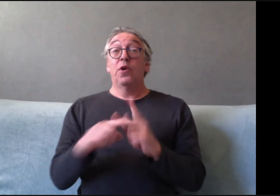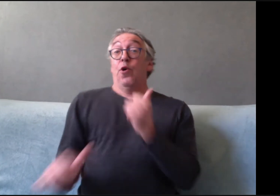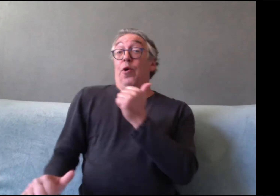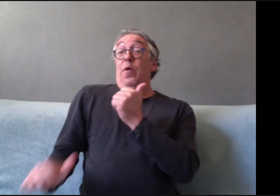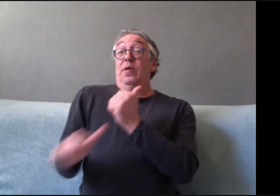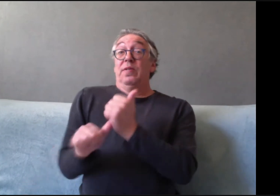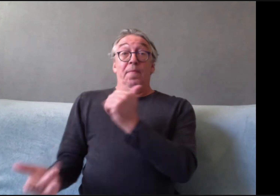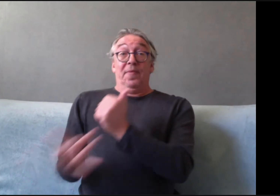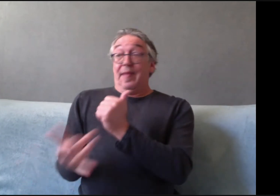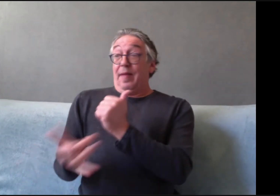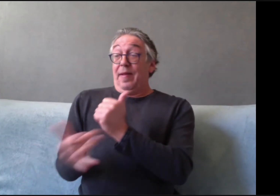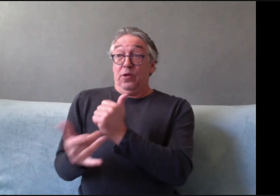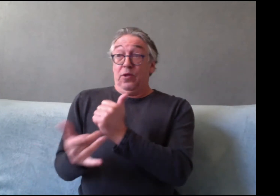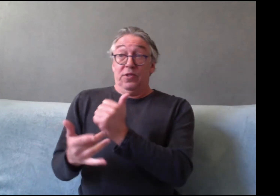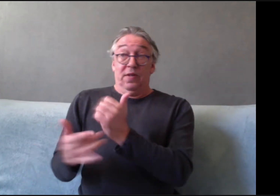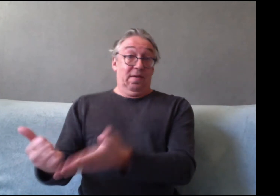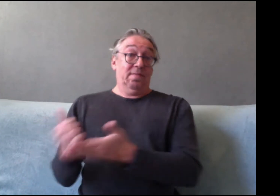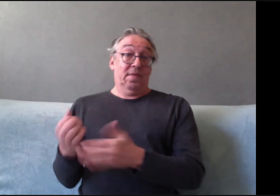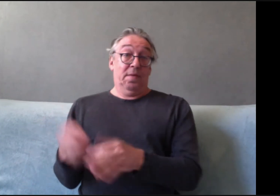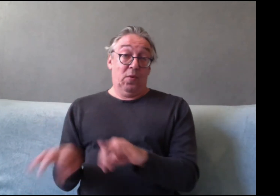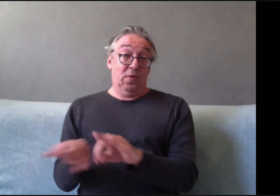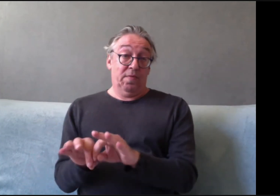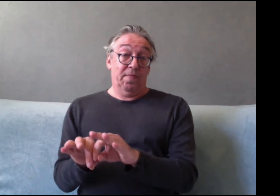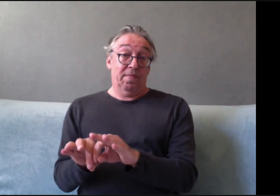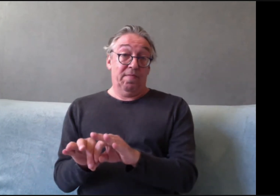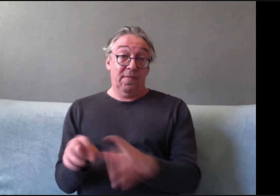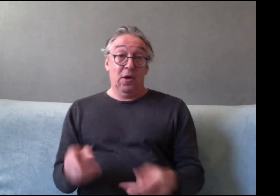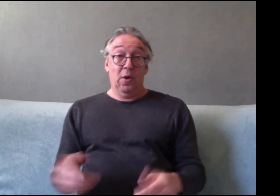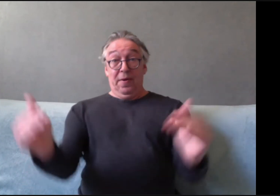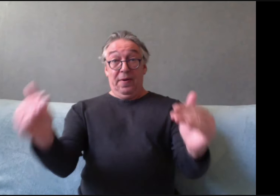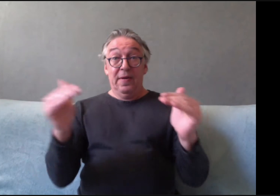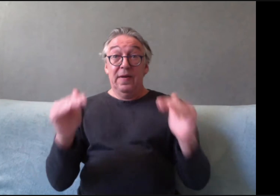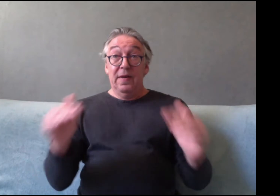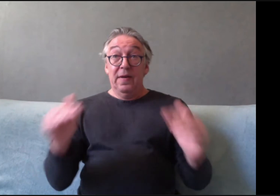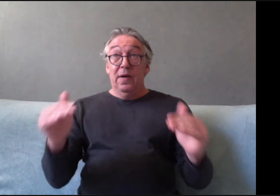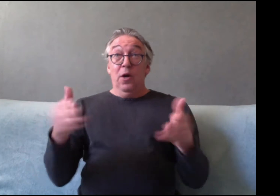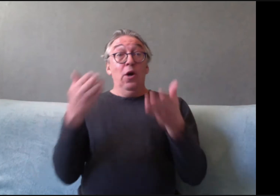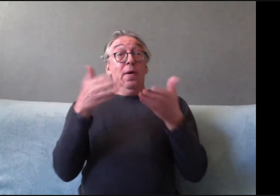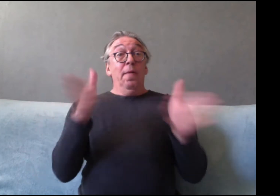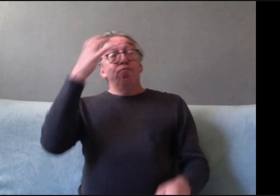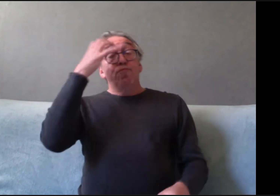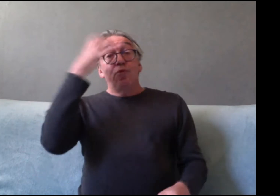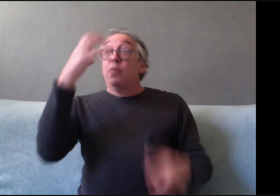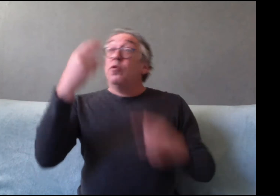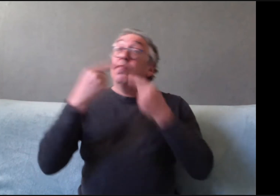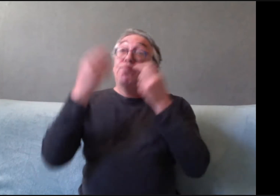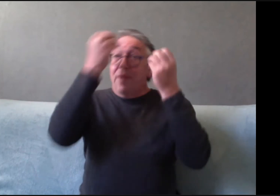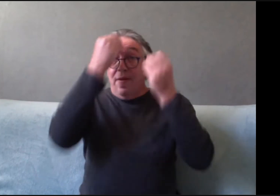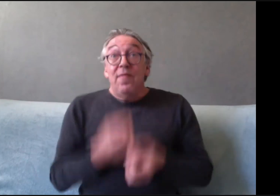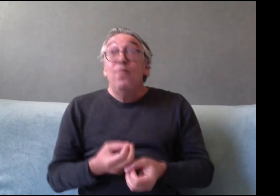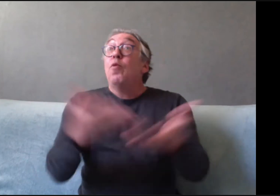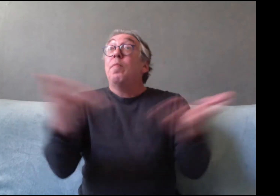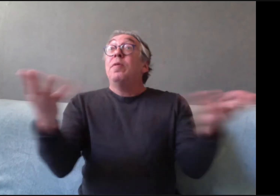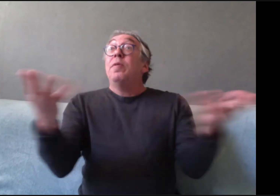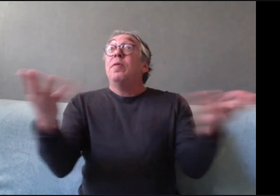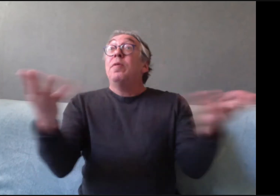of public communication and in general the communication during this crisis Here we have very strong demands I'll argue later.